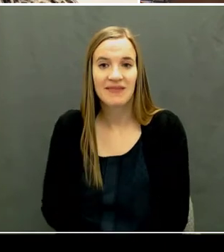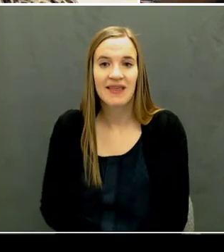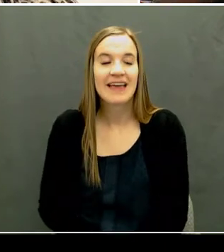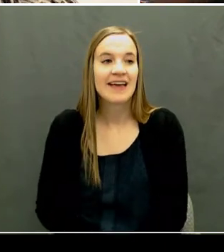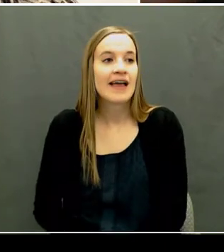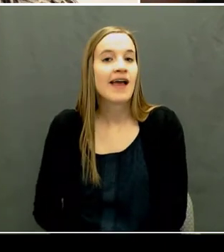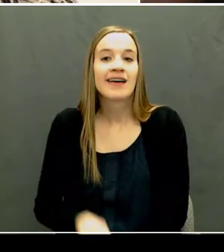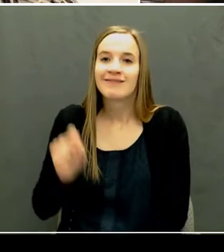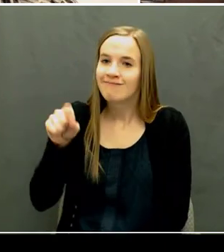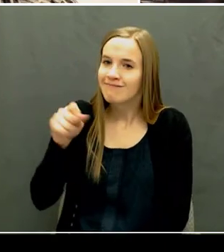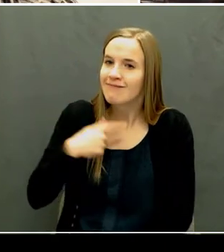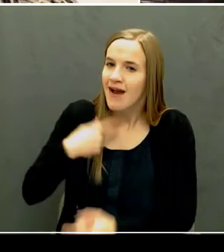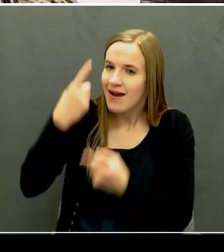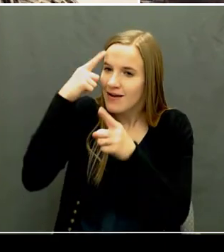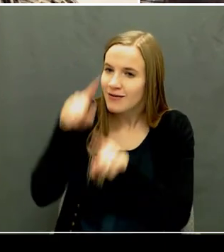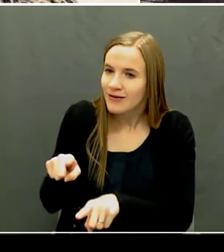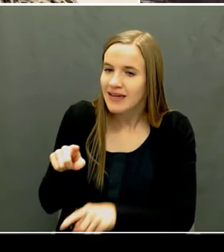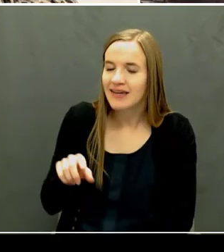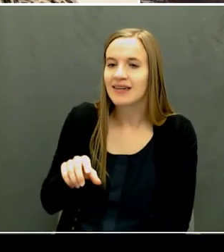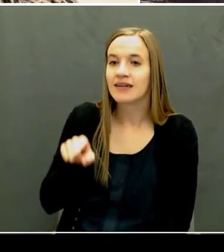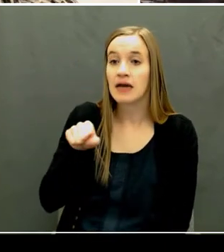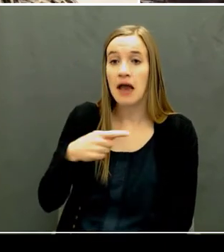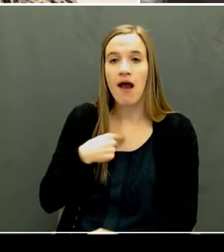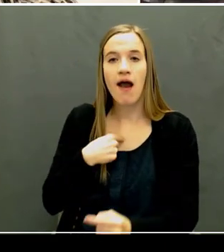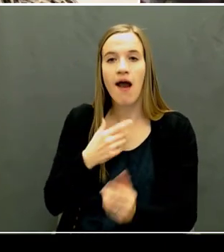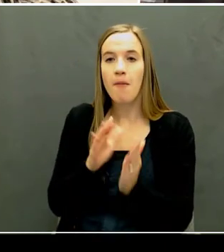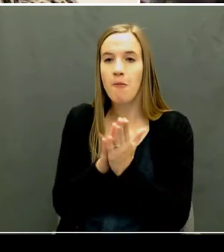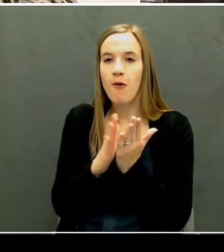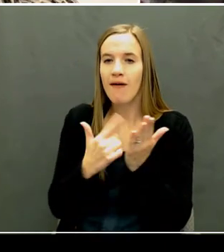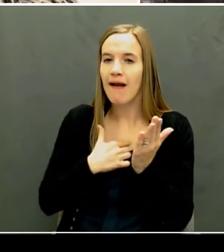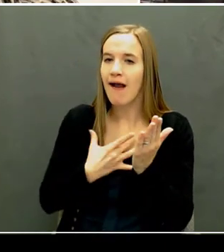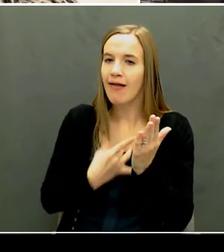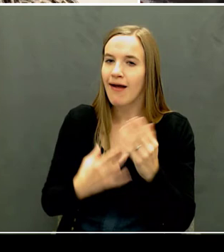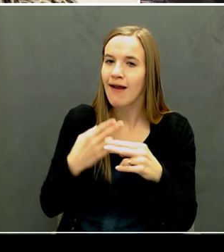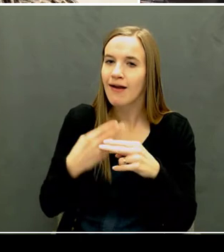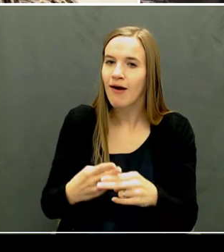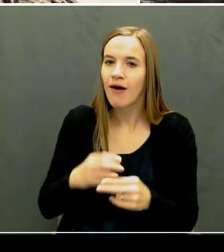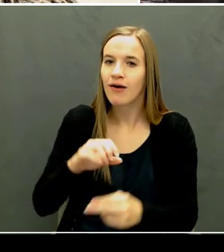H-E-U-M-A-N-N, and you know, a lot of people remember Judy, she has done a lot of great work